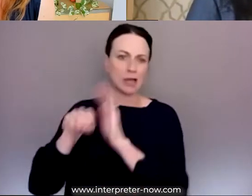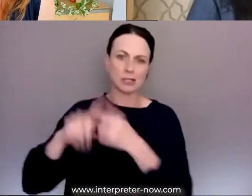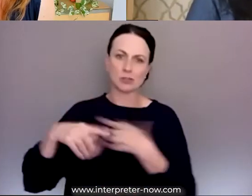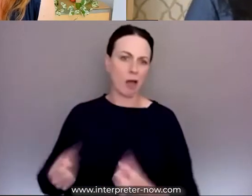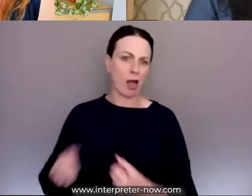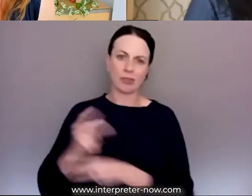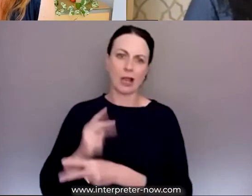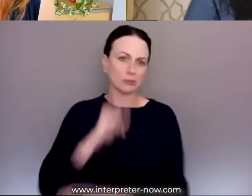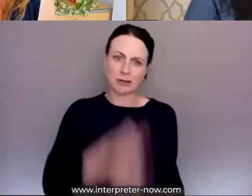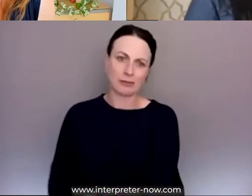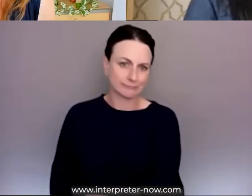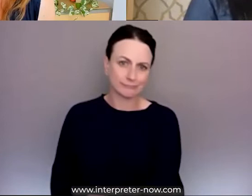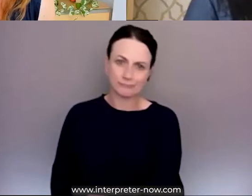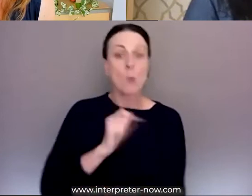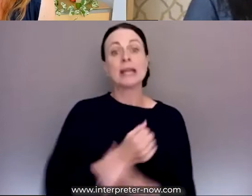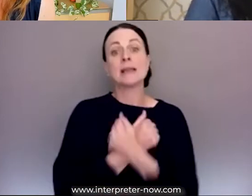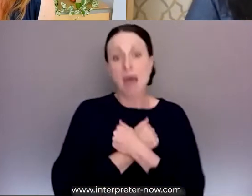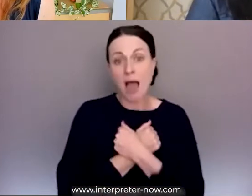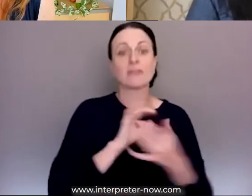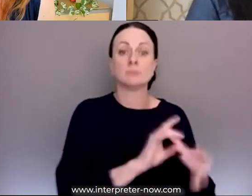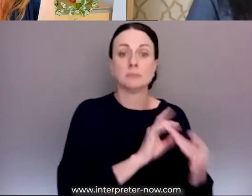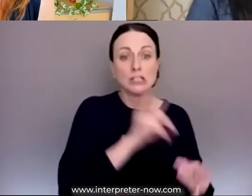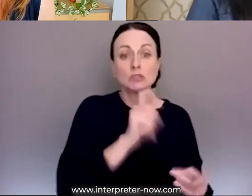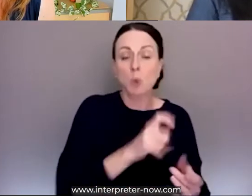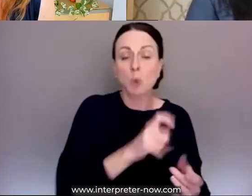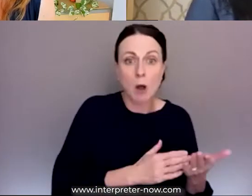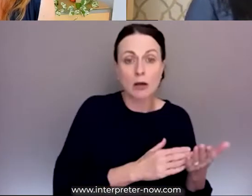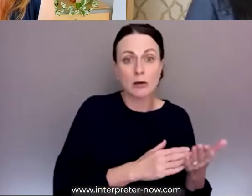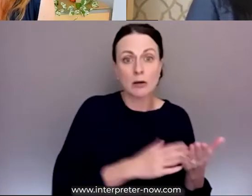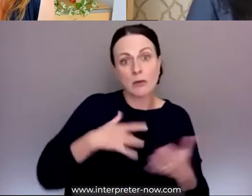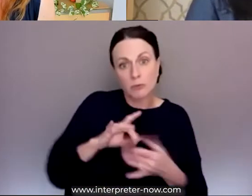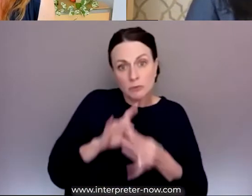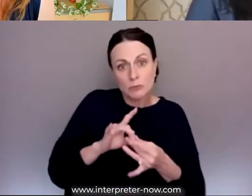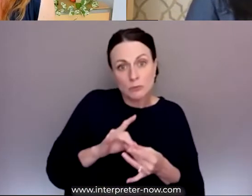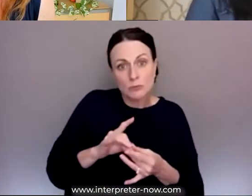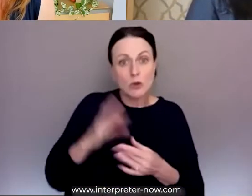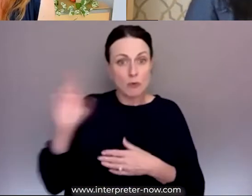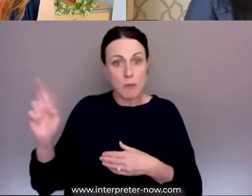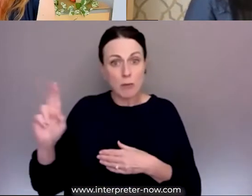We need that love and empathy that is supposed to be part of the compassion side of the Republican Party.